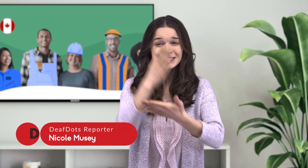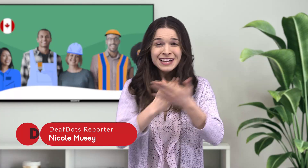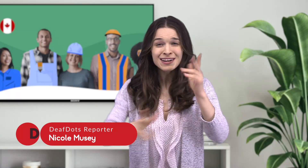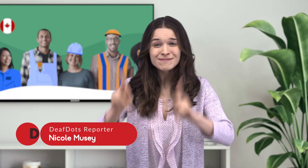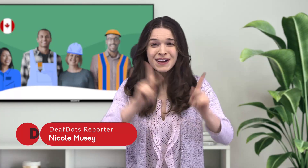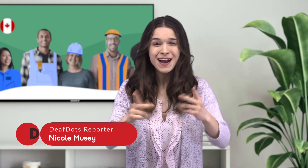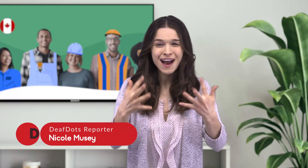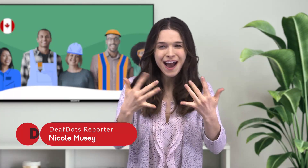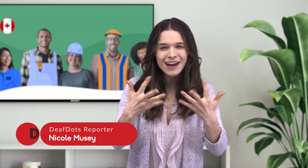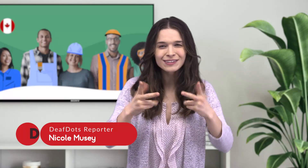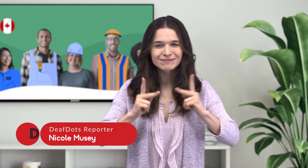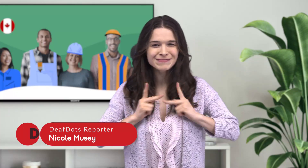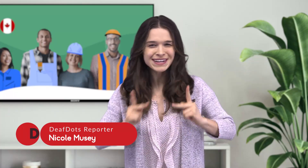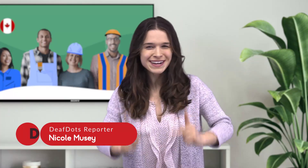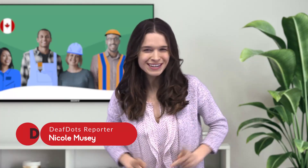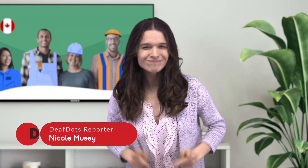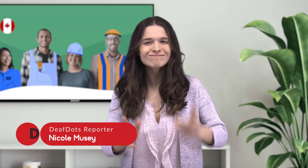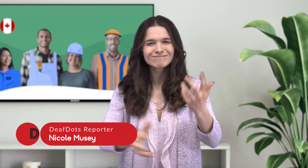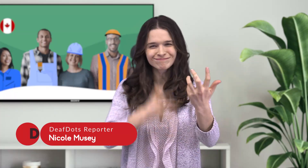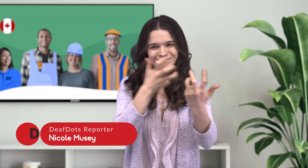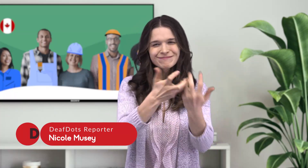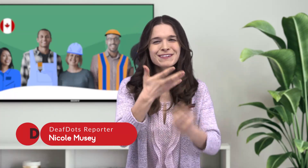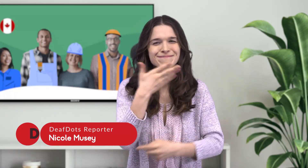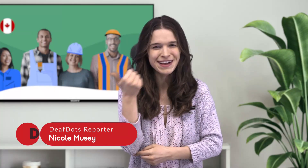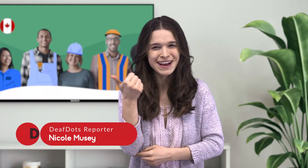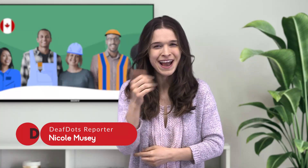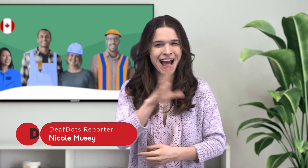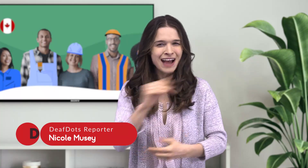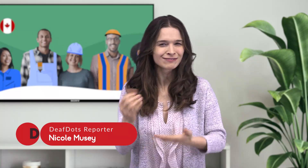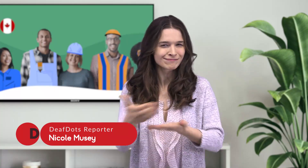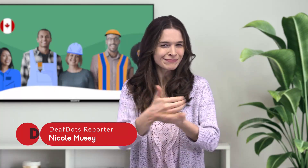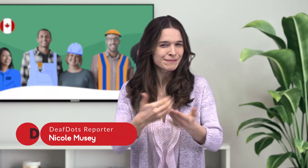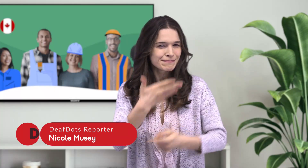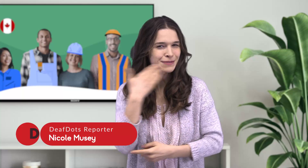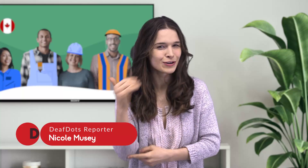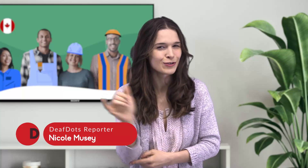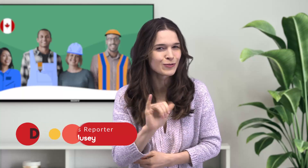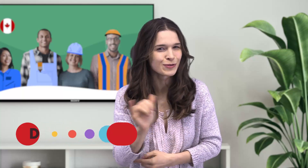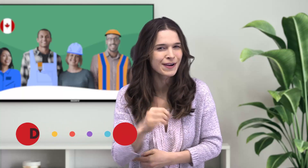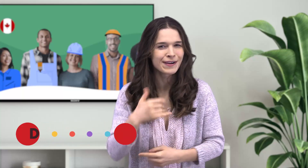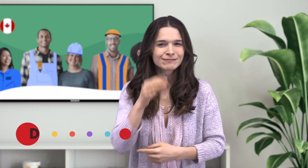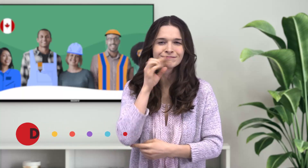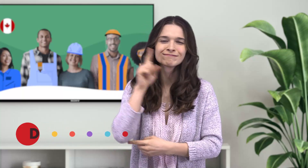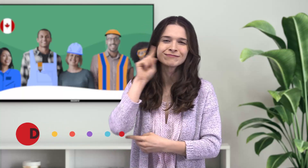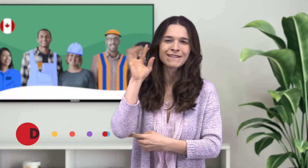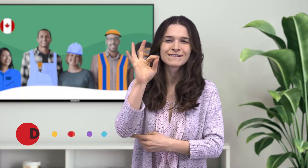for some people, using their hands or physical work fits them and some jobs even pay more!